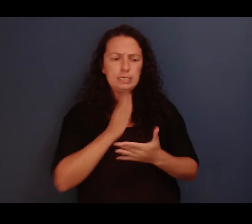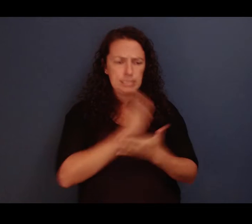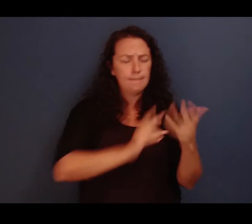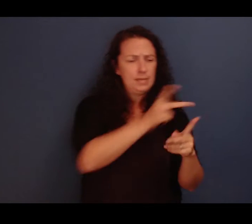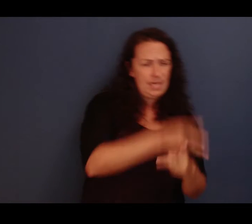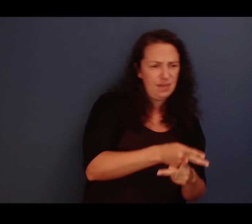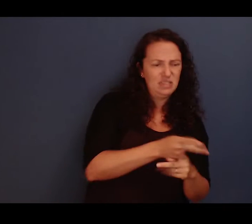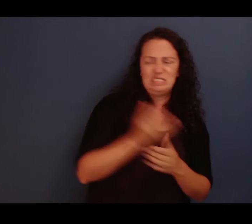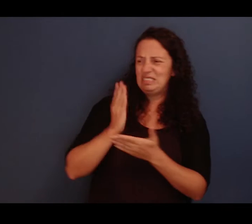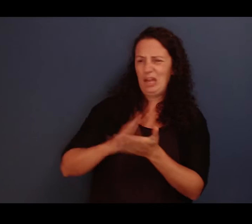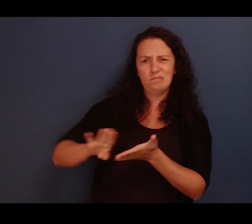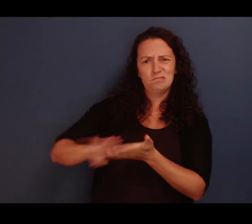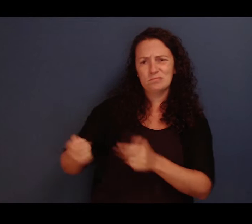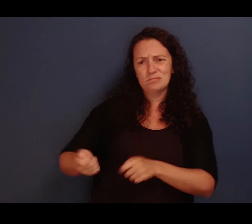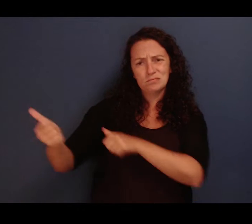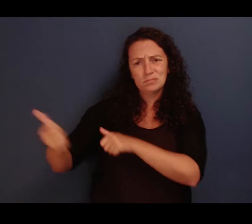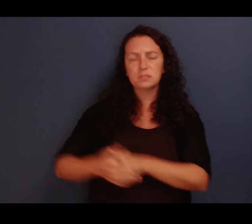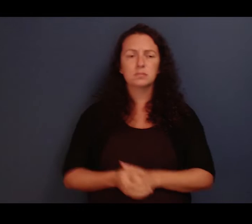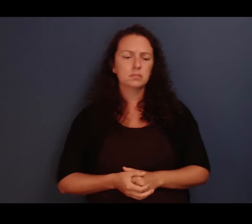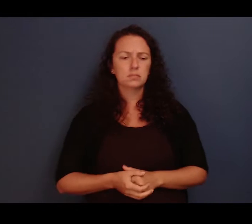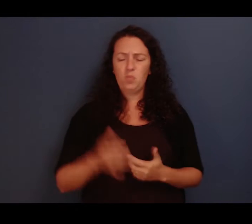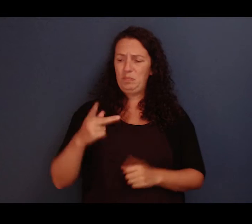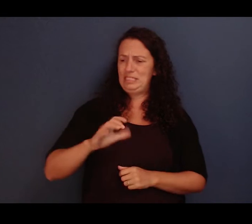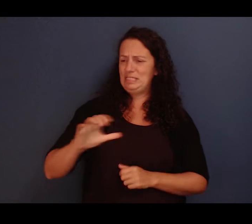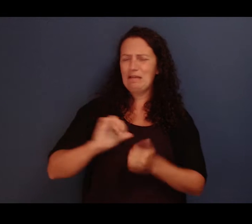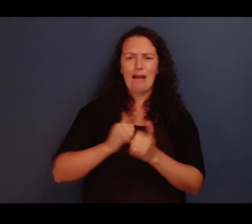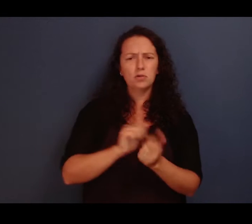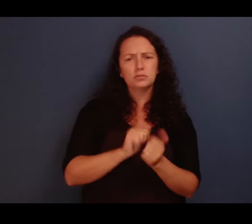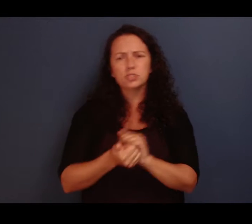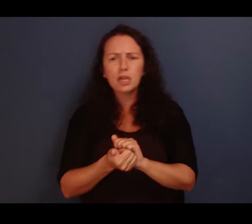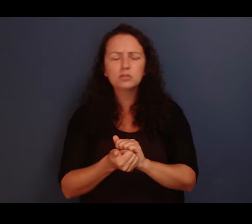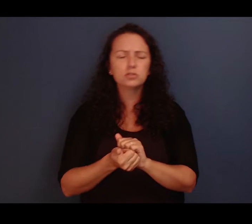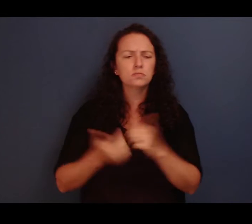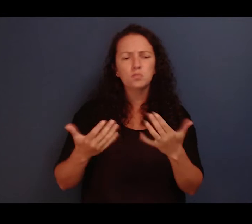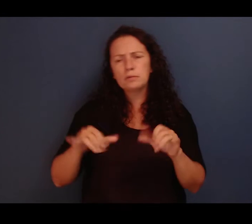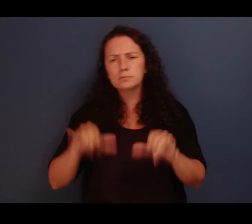What will be different about PCC and what will be the same? How has the world changed